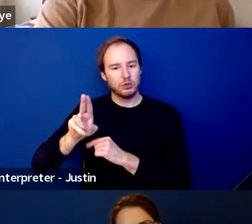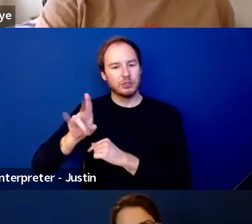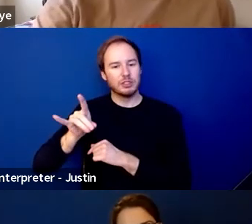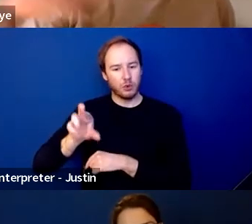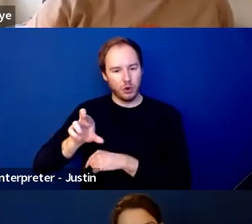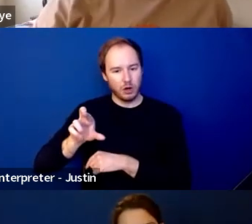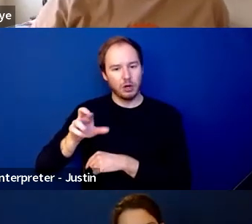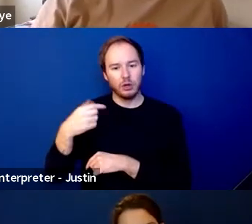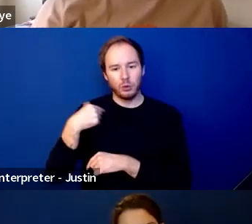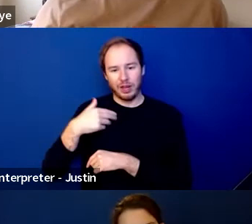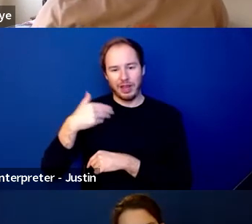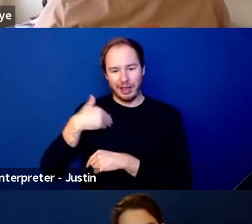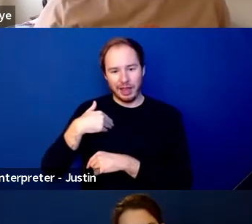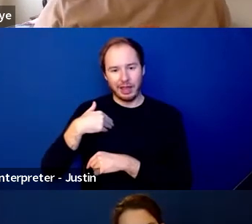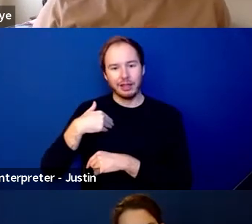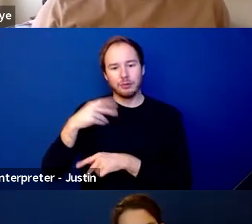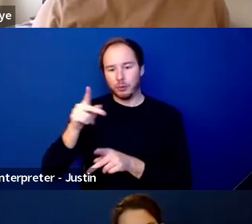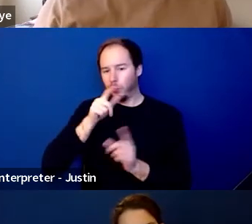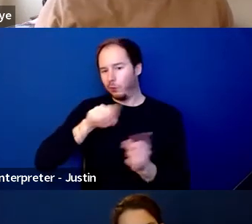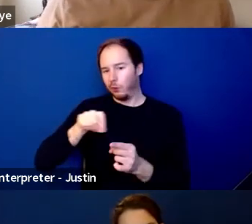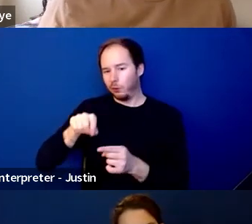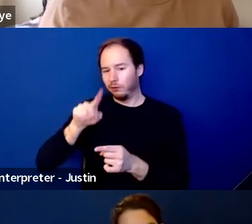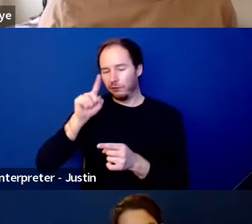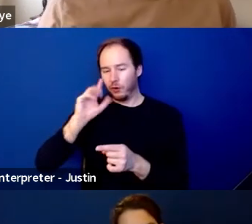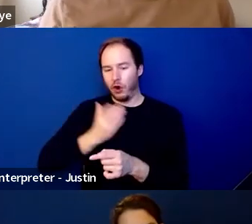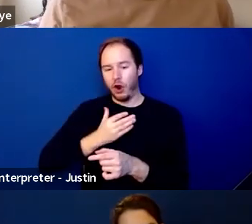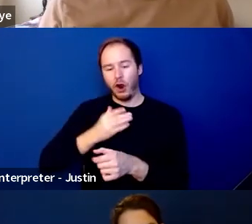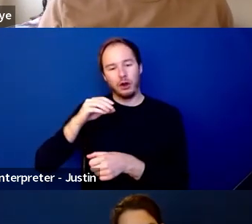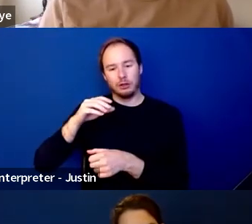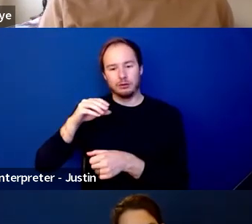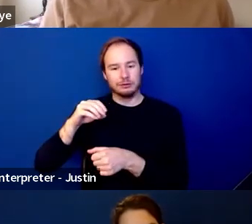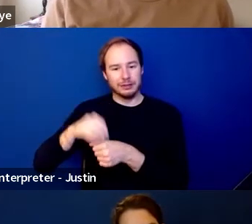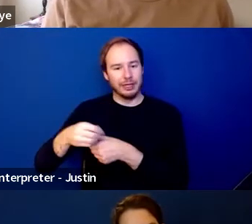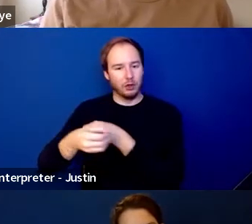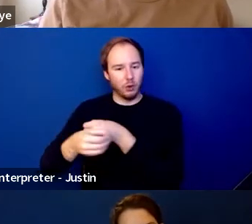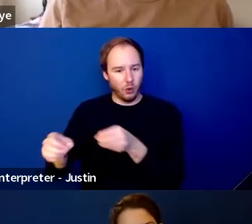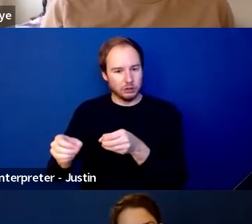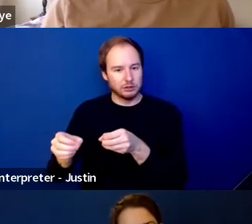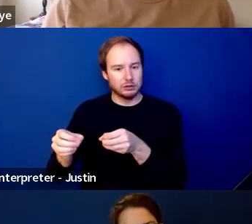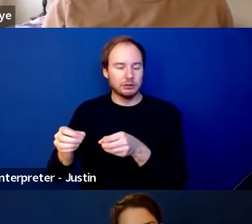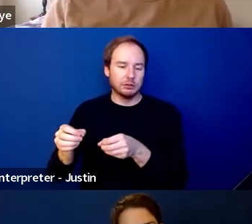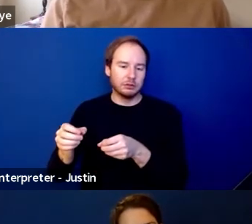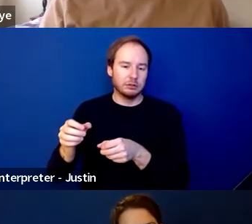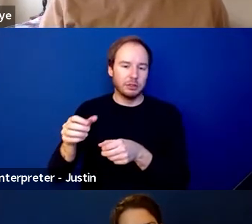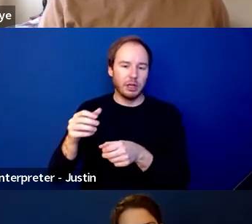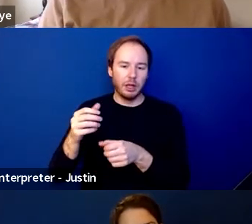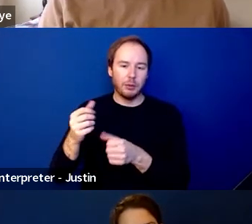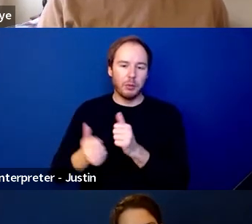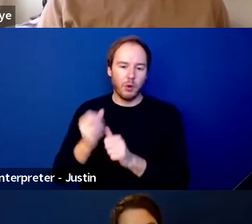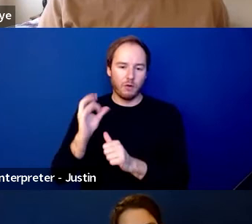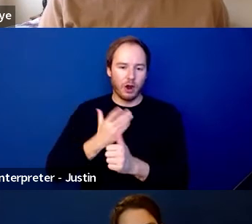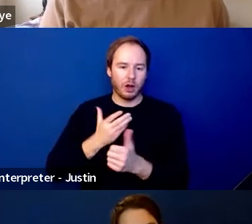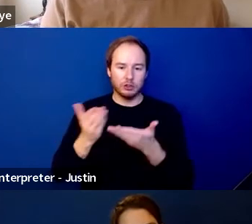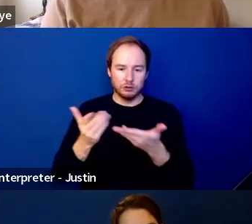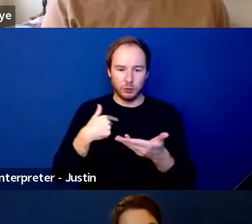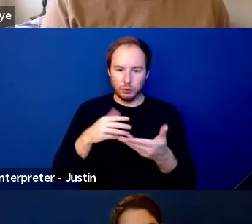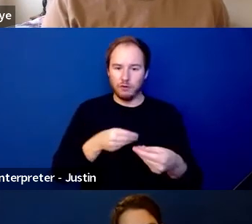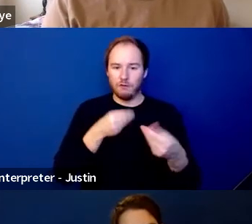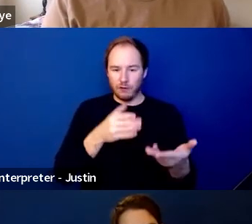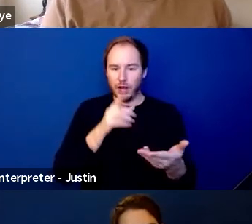So we have that that people can come to indoors. And then of course, a lot of the services that we provide are out on the streets